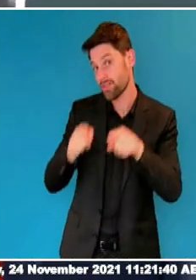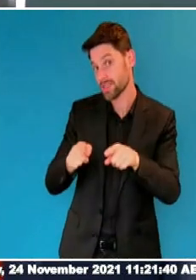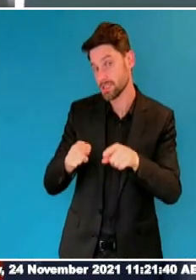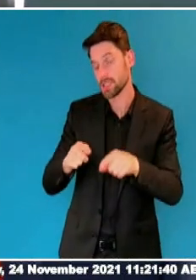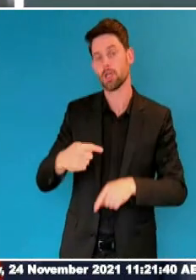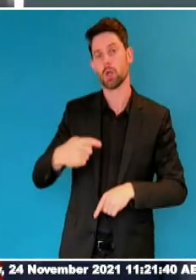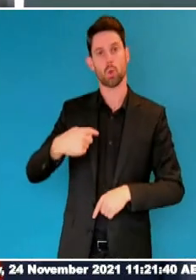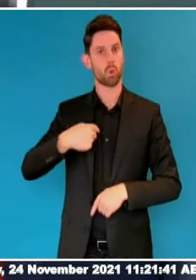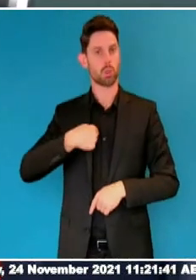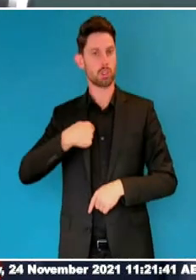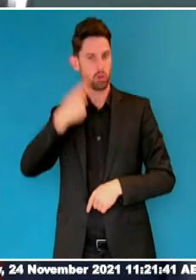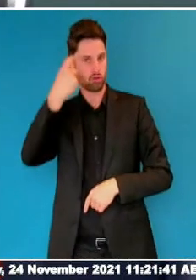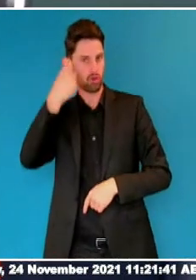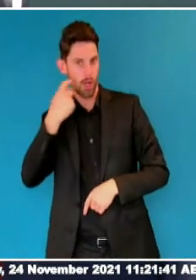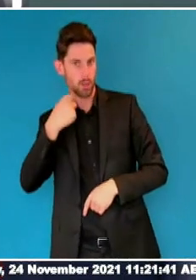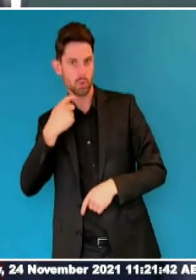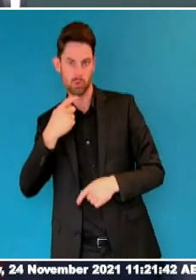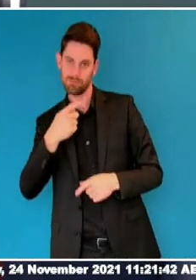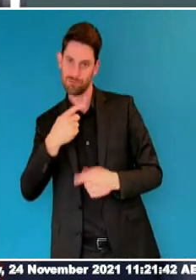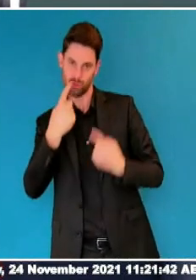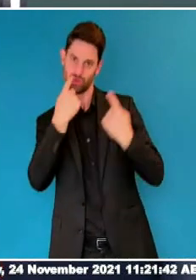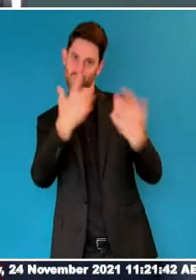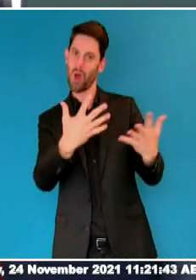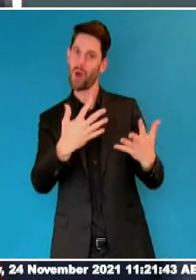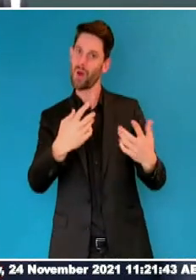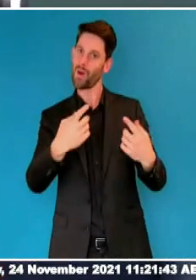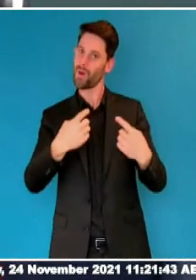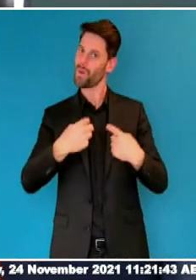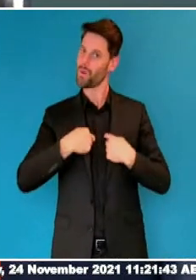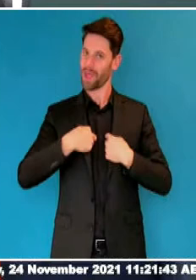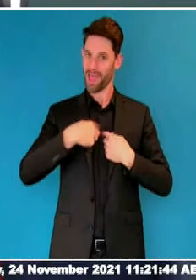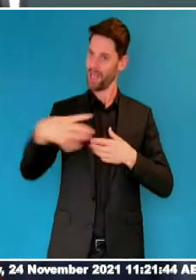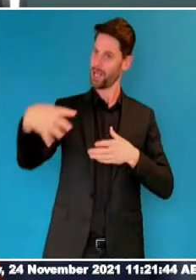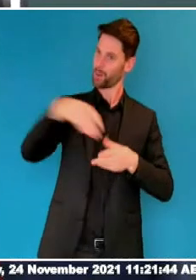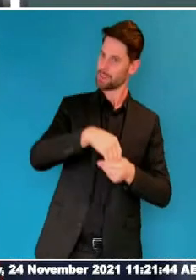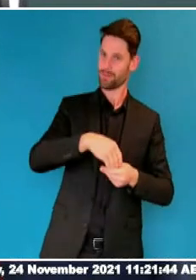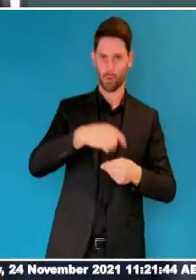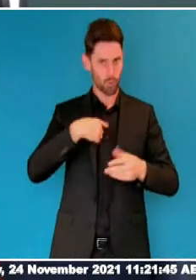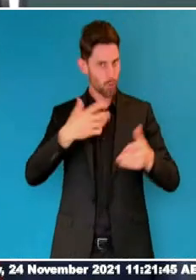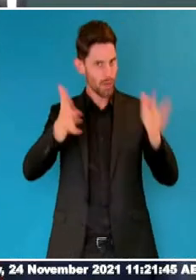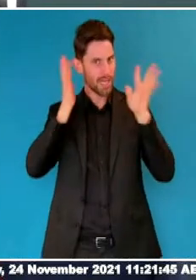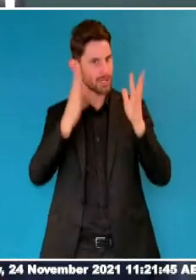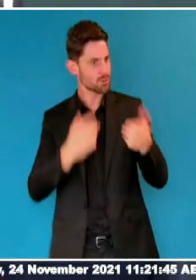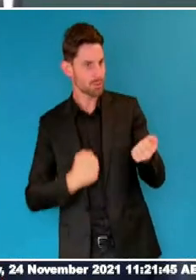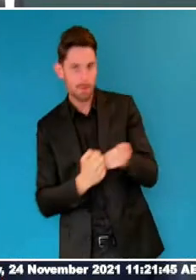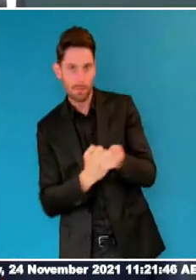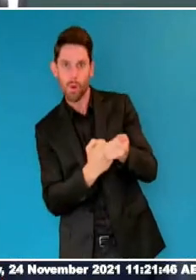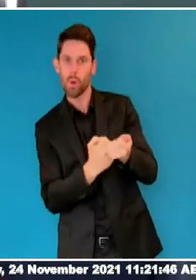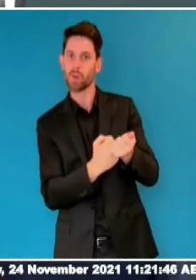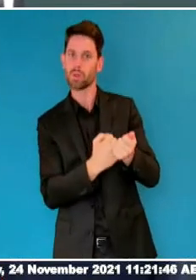be inclusive and trying to indicate our support for those people that may have limits